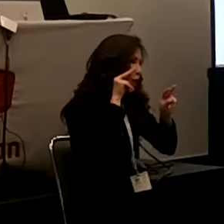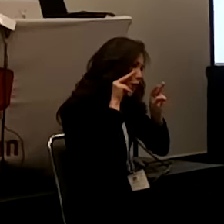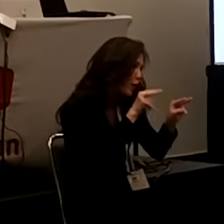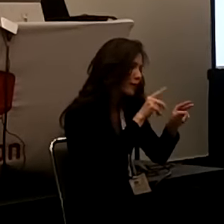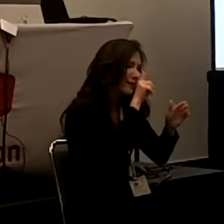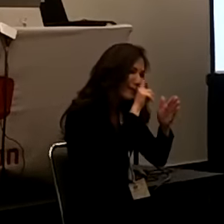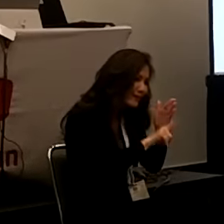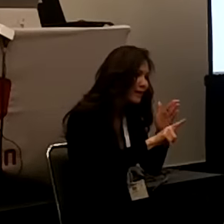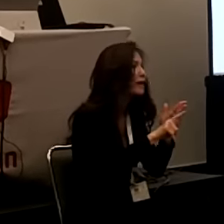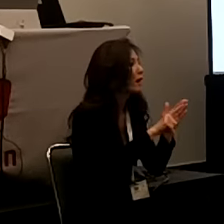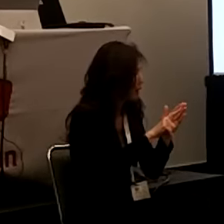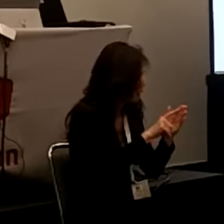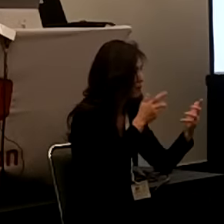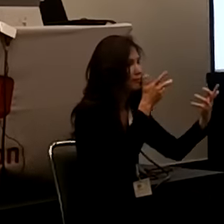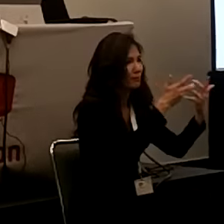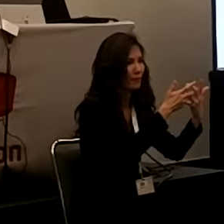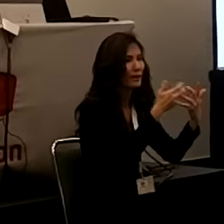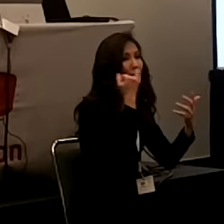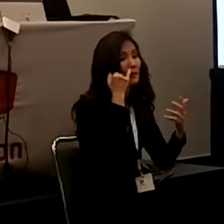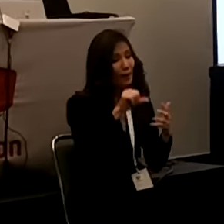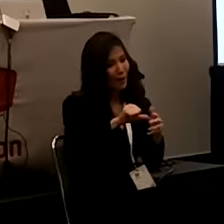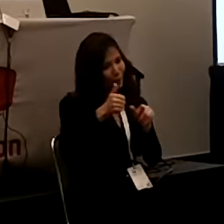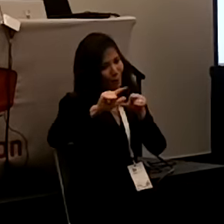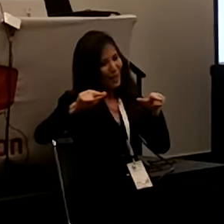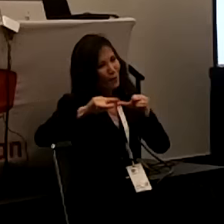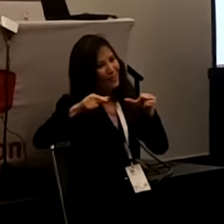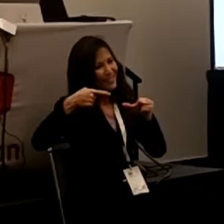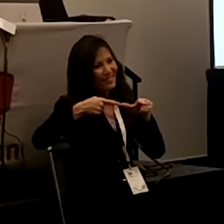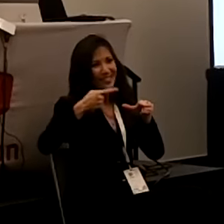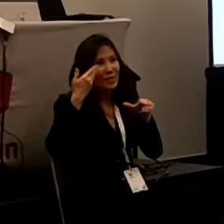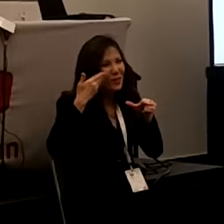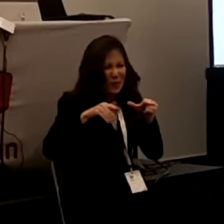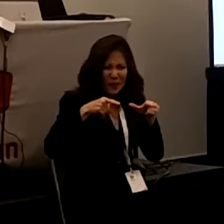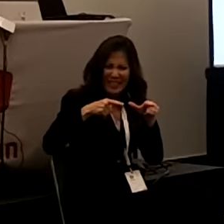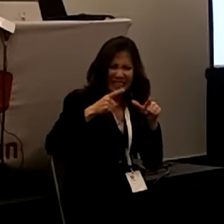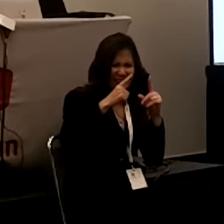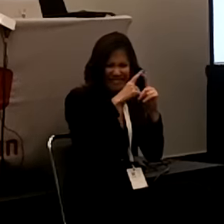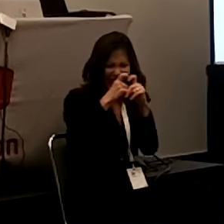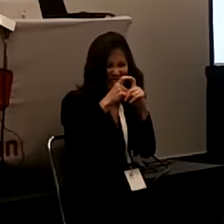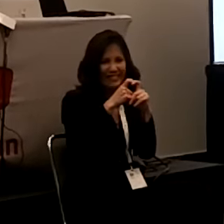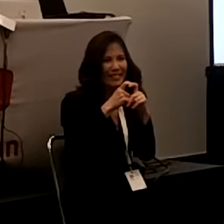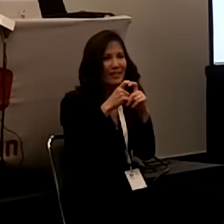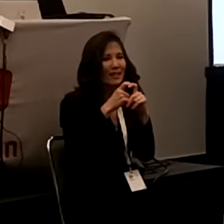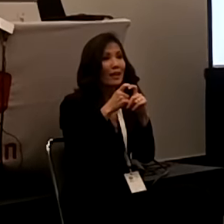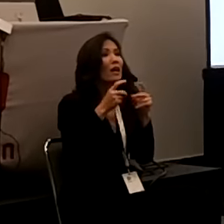And if it's in other languages, and you don't know that language, paste it in Google Translate,